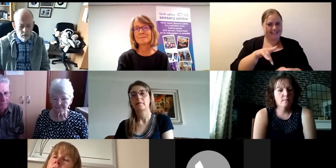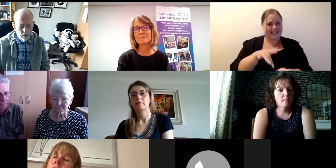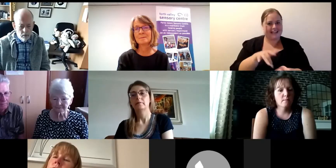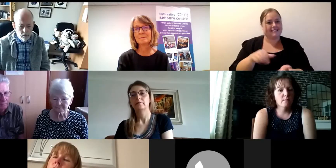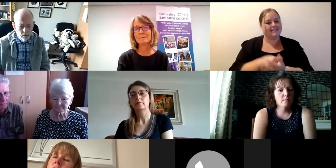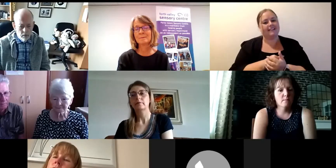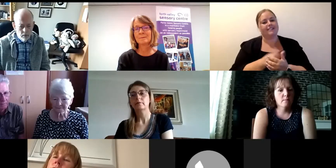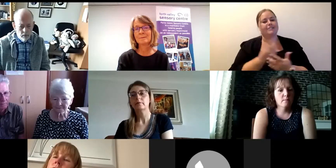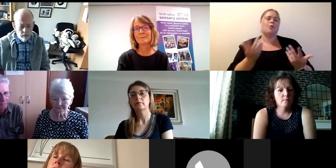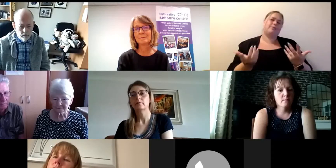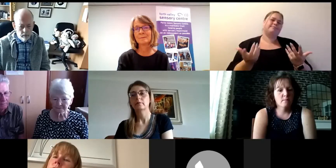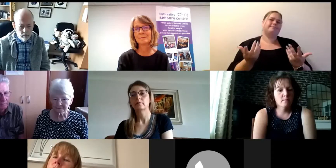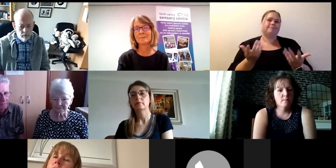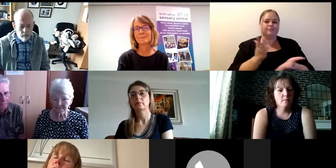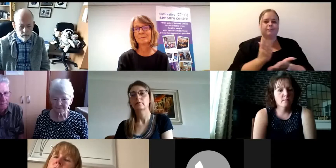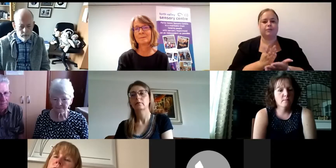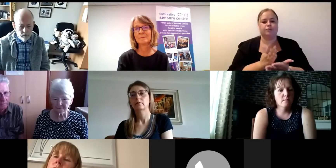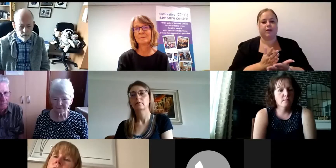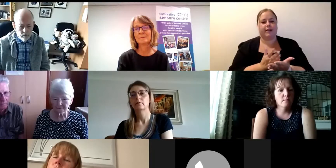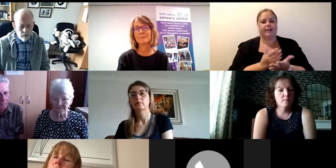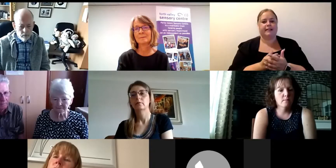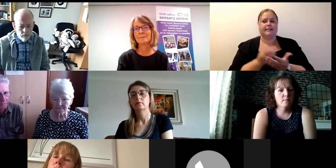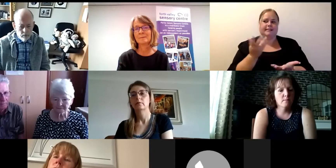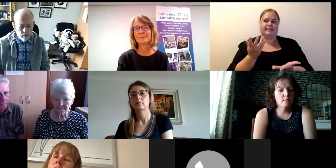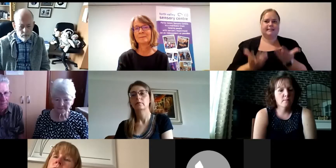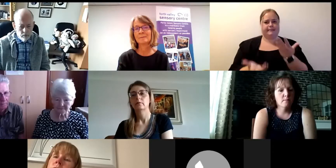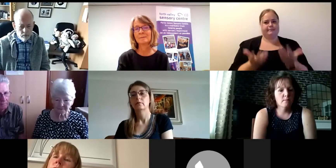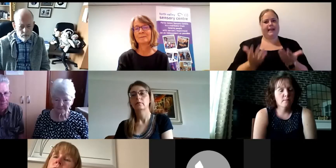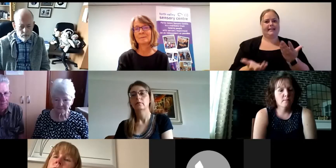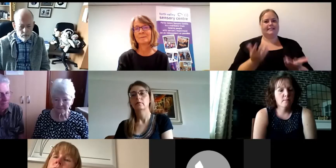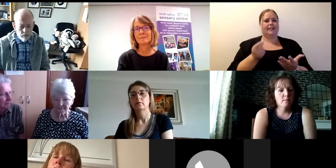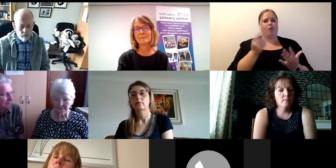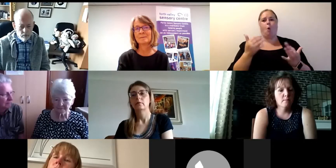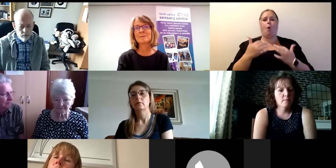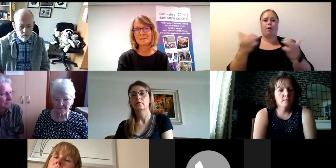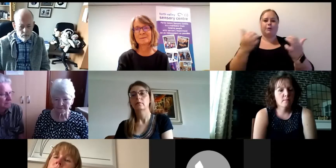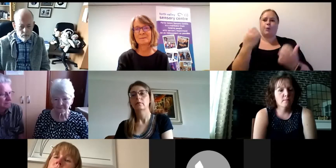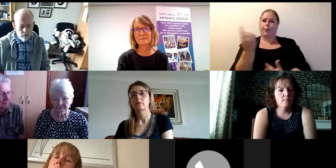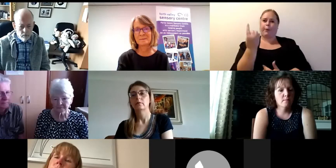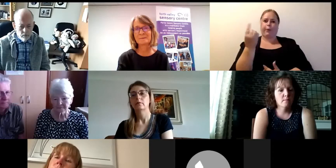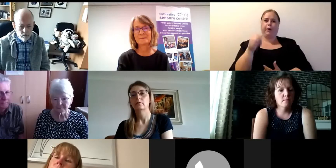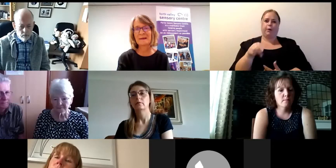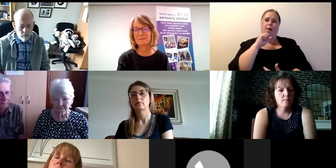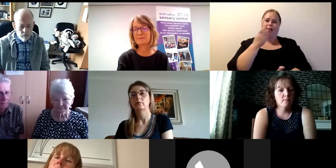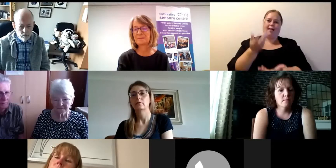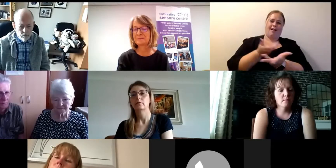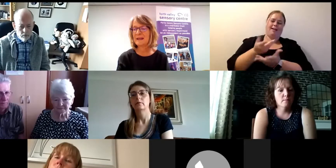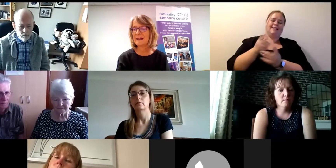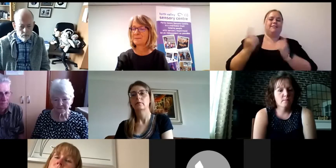So it's very much pitched at what the audience is.